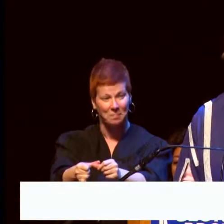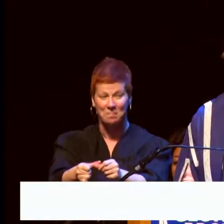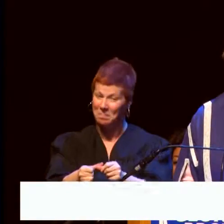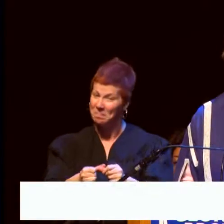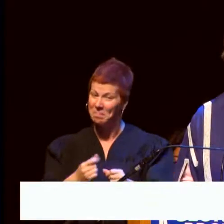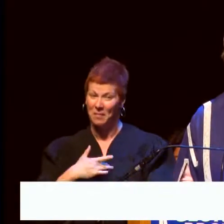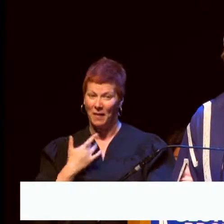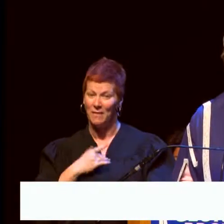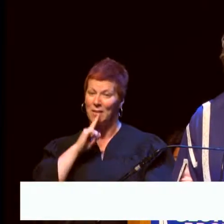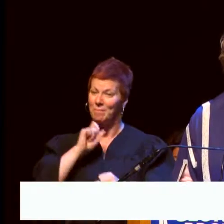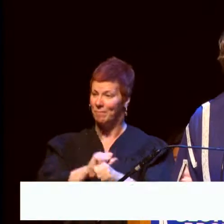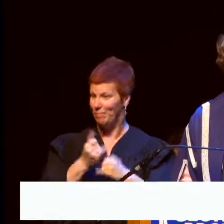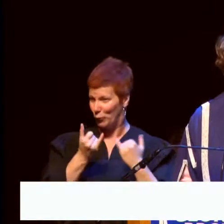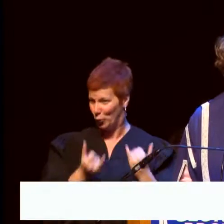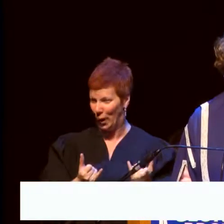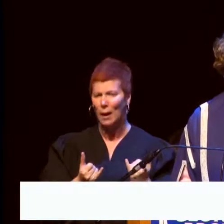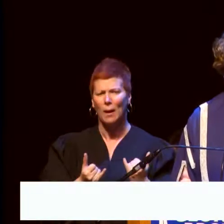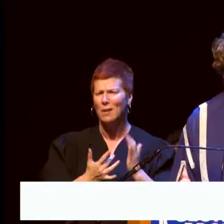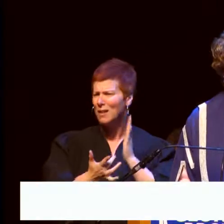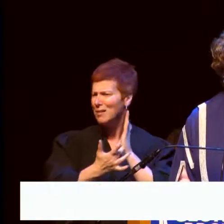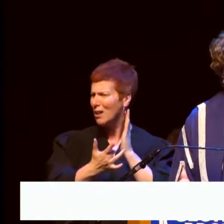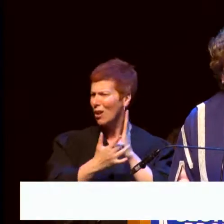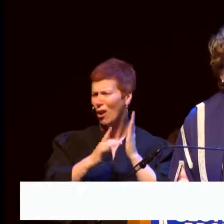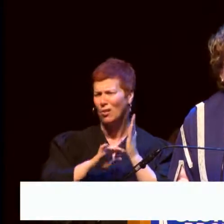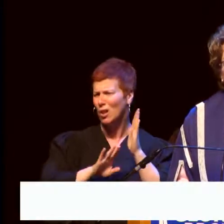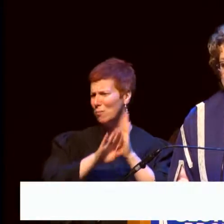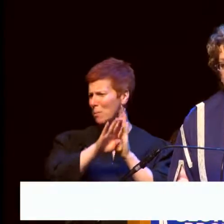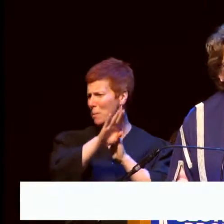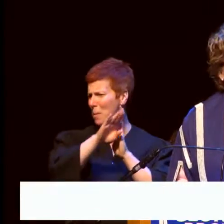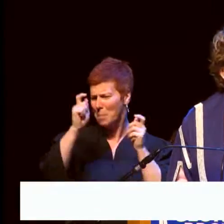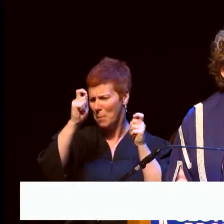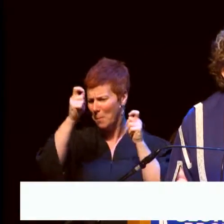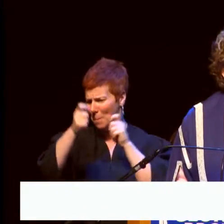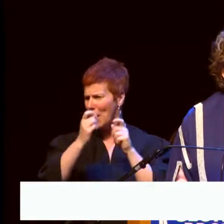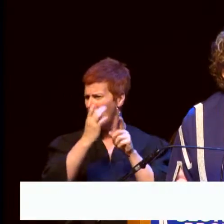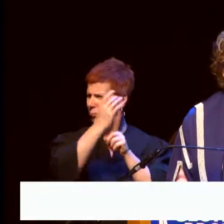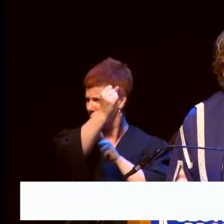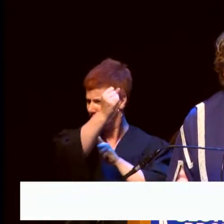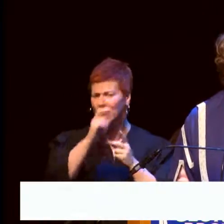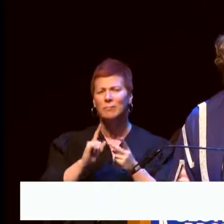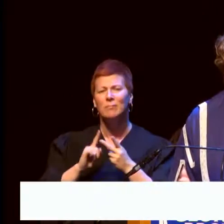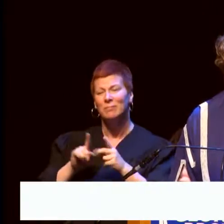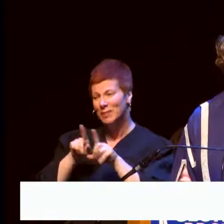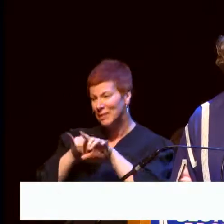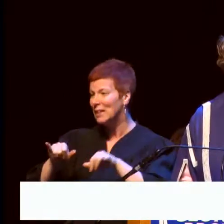AS TECHNOLOGY EVOLVES AT LIGHTNING SPEED, AND SOCIAL DEMANDS CHANGE ALONGSIDE IT,